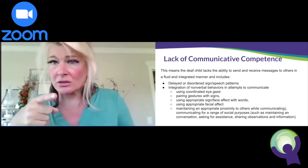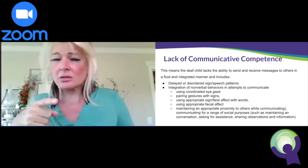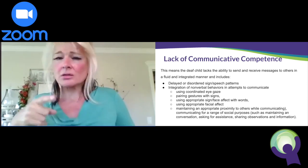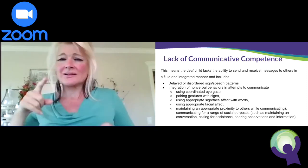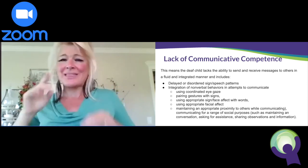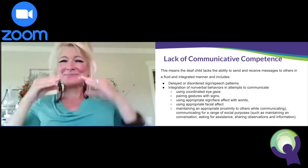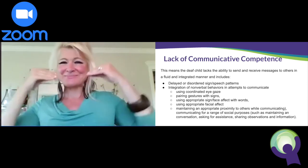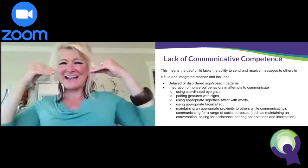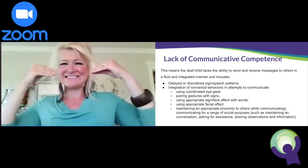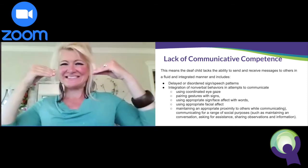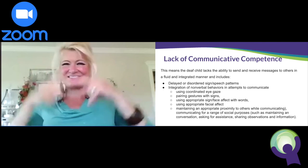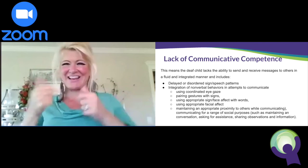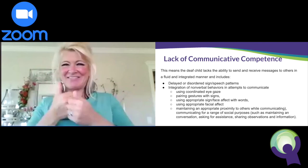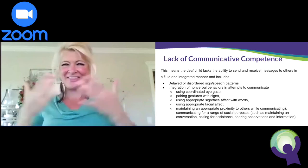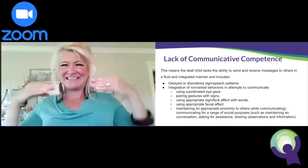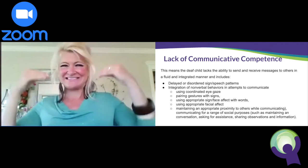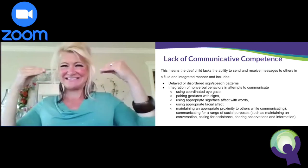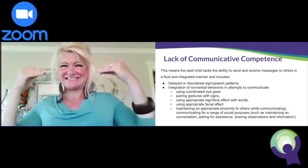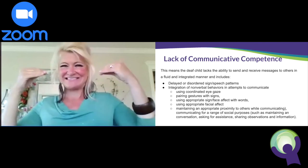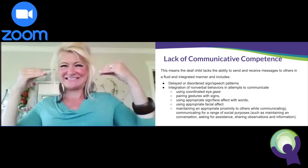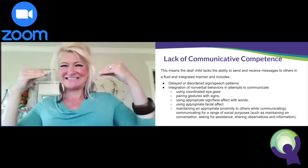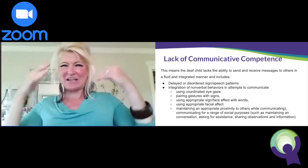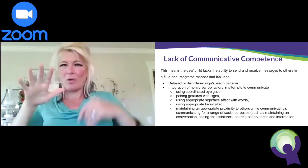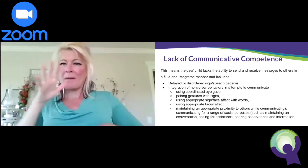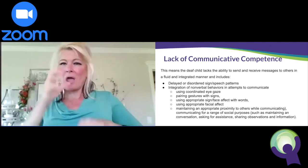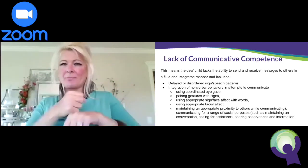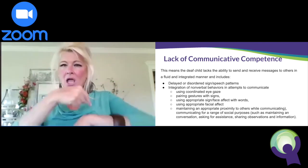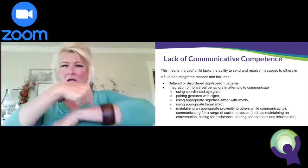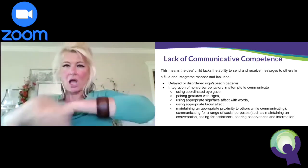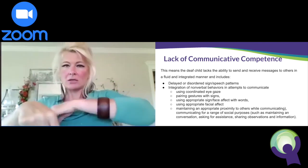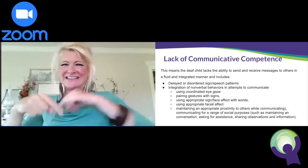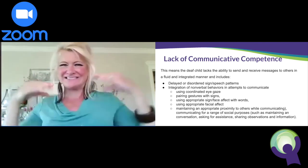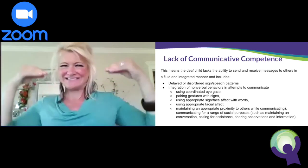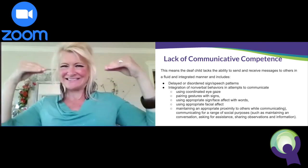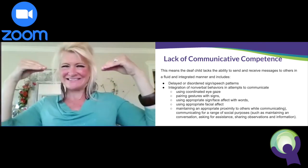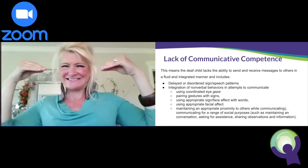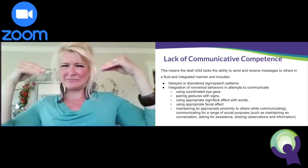of course, it's not appropriate for any hearing or autistic or deaf.